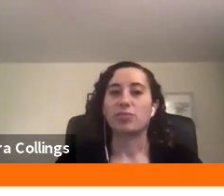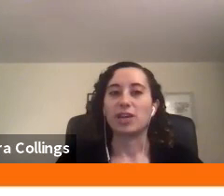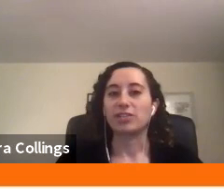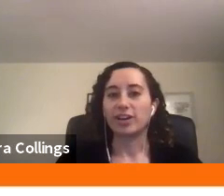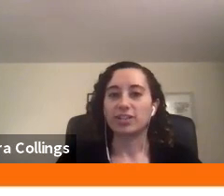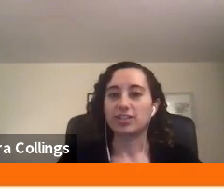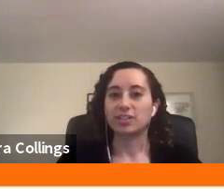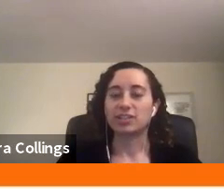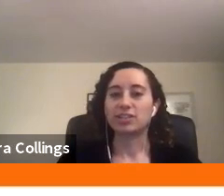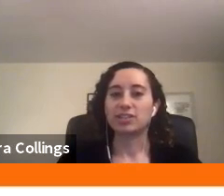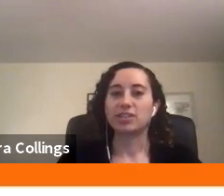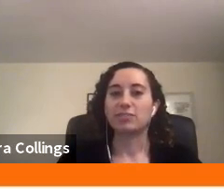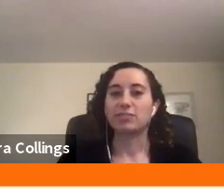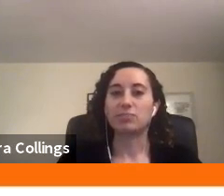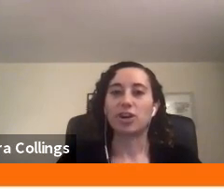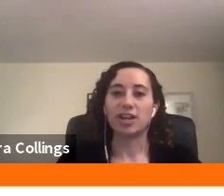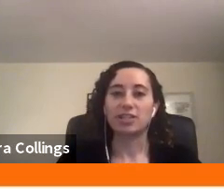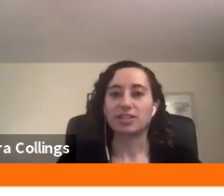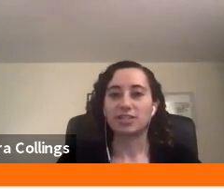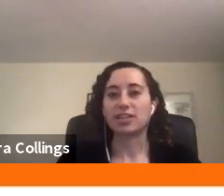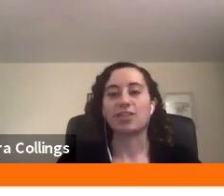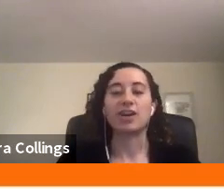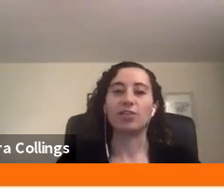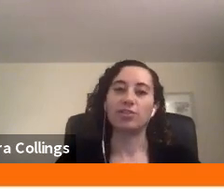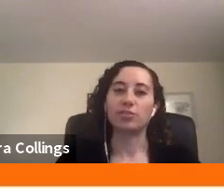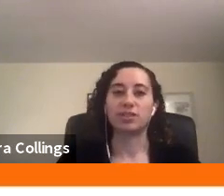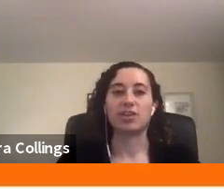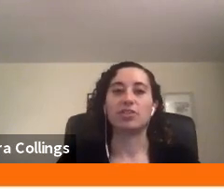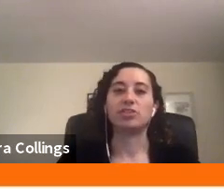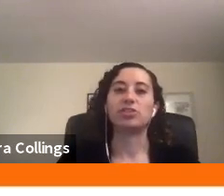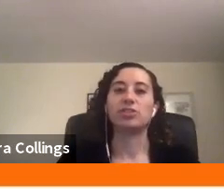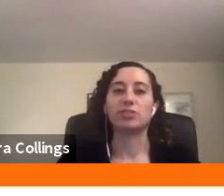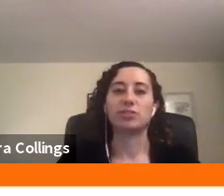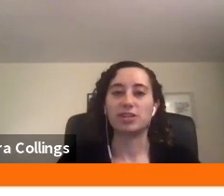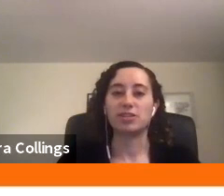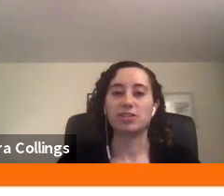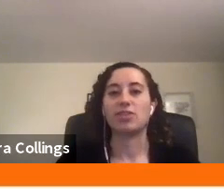reason that we kind of don't give quality mental healthcare. Weight